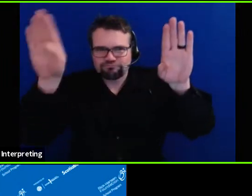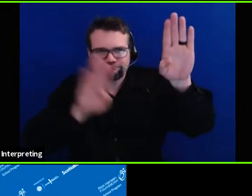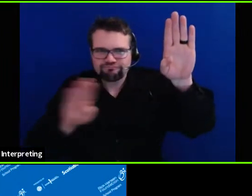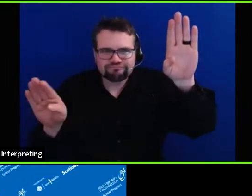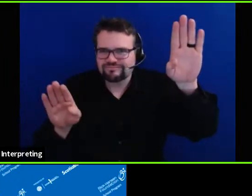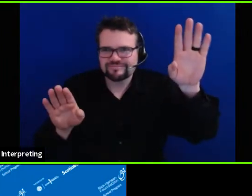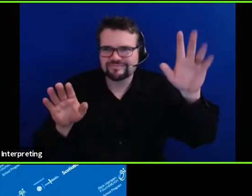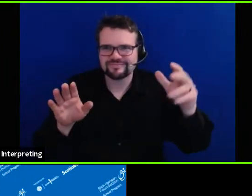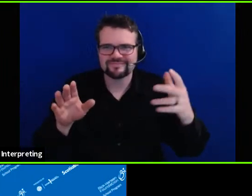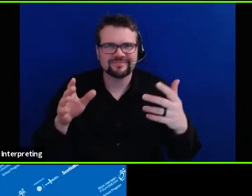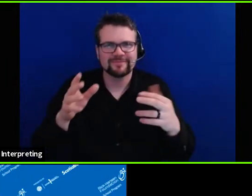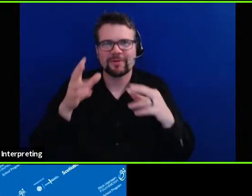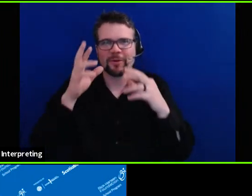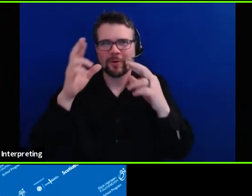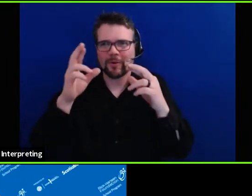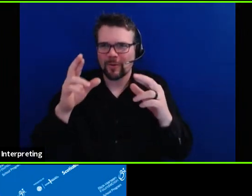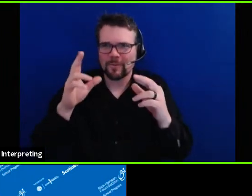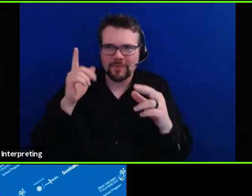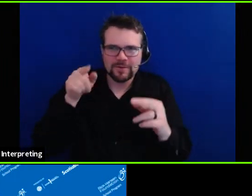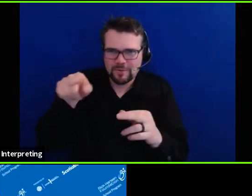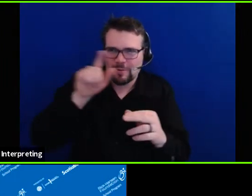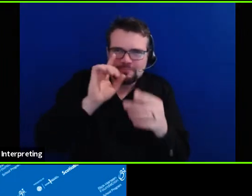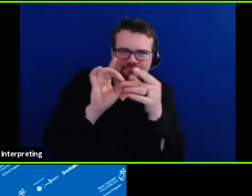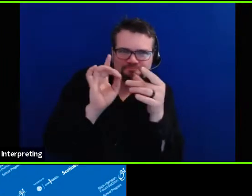I'M HOPING WE'RE GOING TO GET TO HEAR ABOUT SOME OF THOSE TODAY.